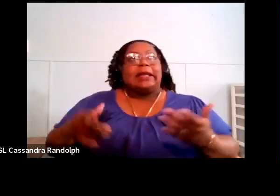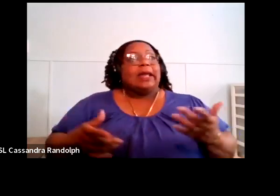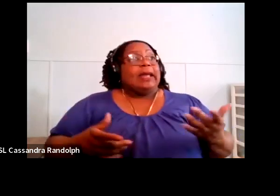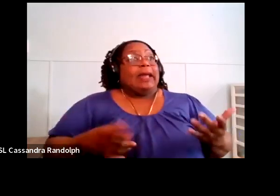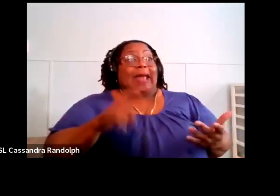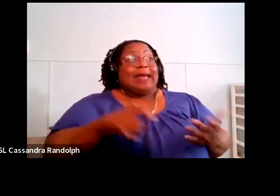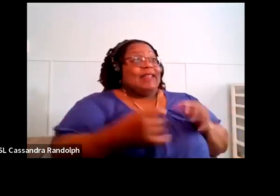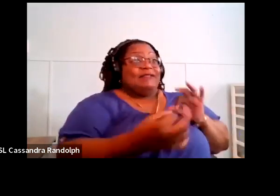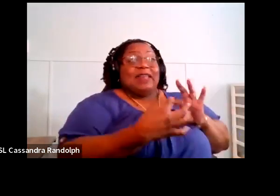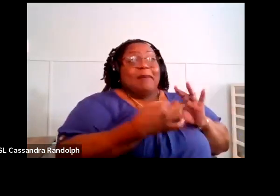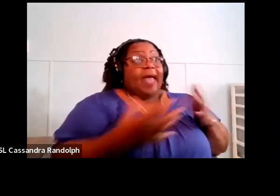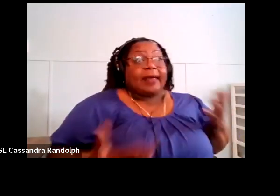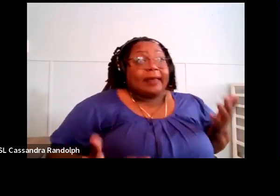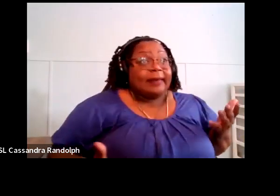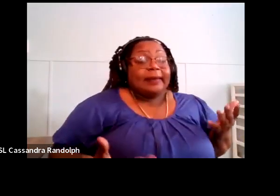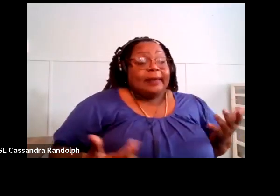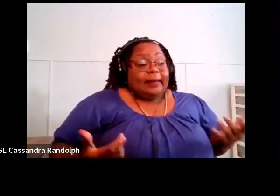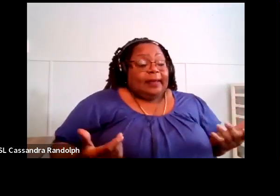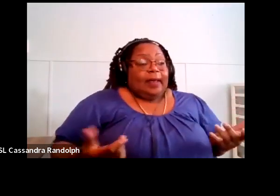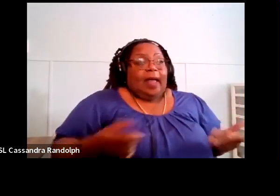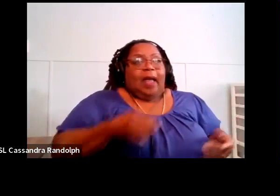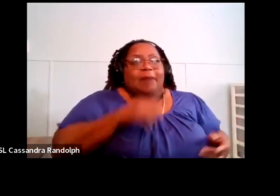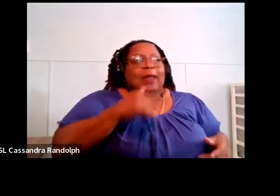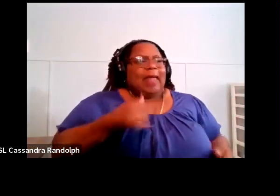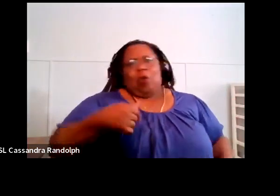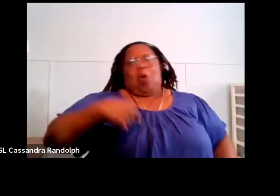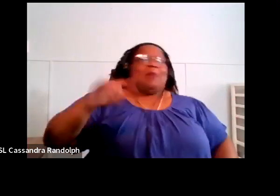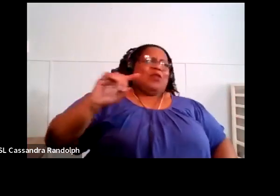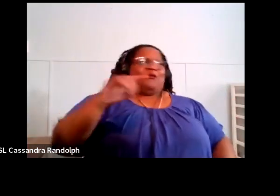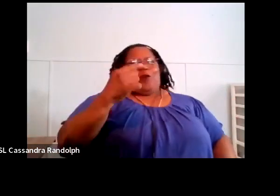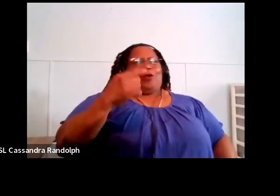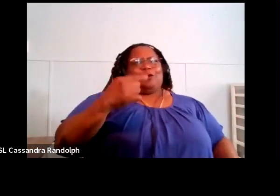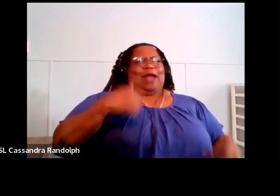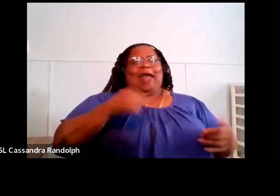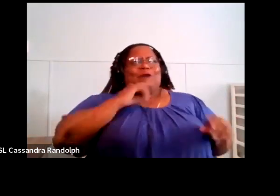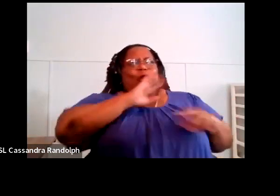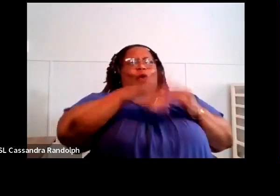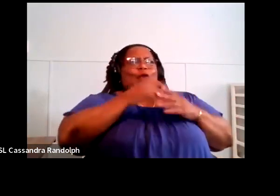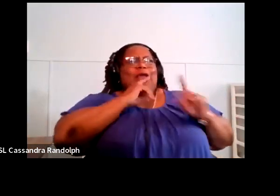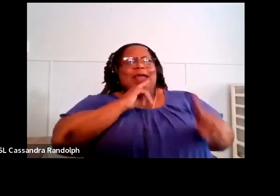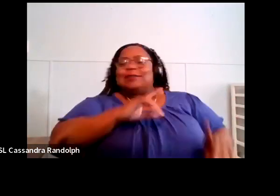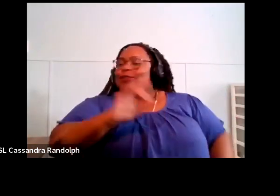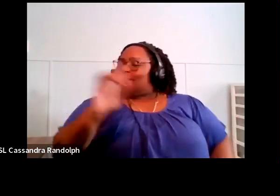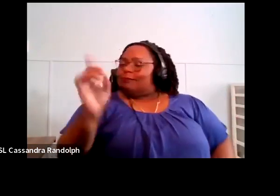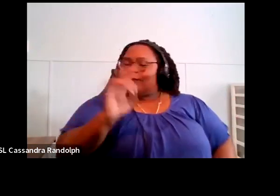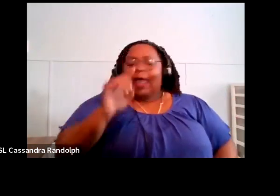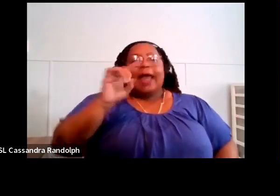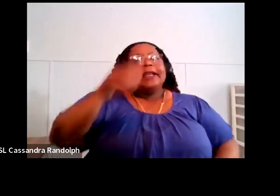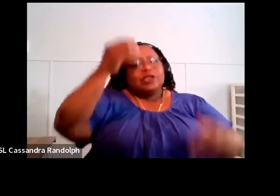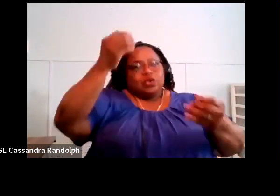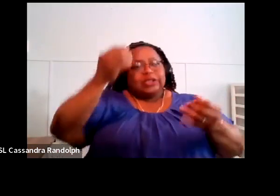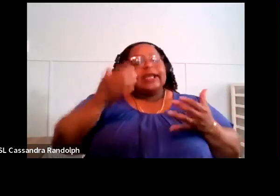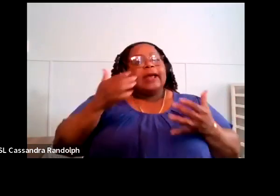the first that honest feedback . My colleagues